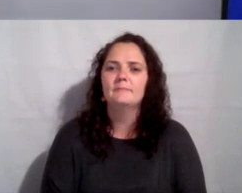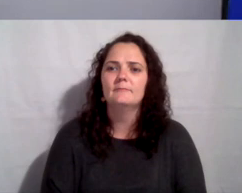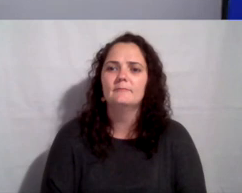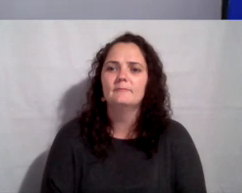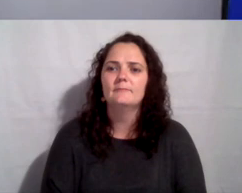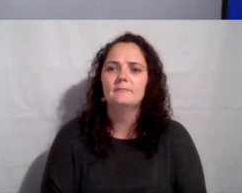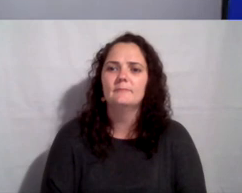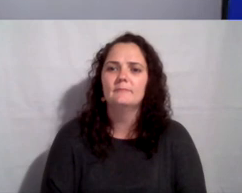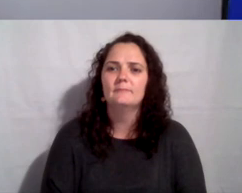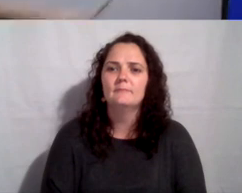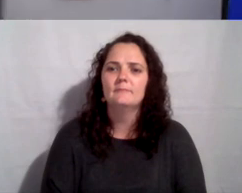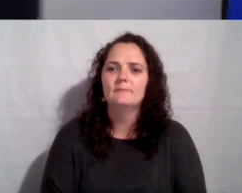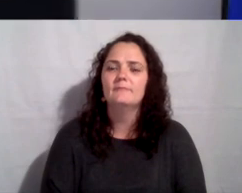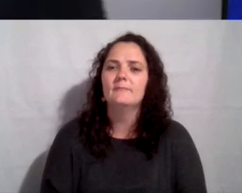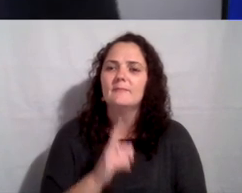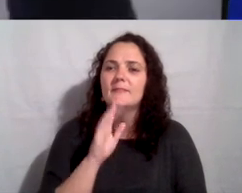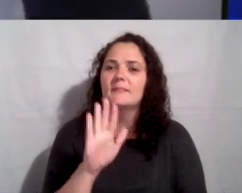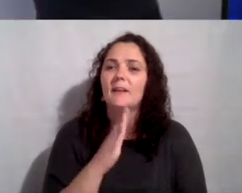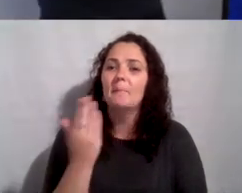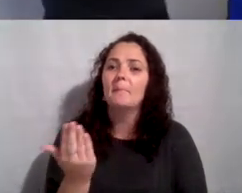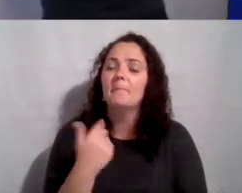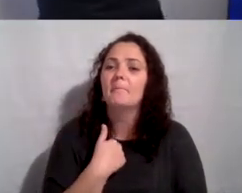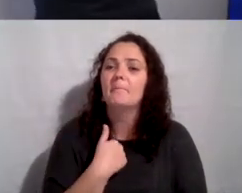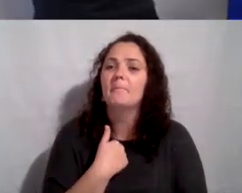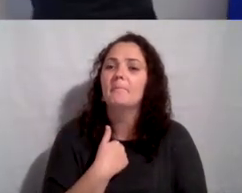just I’ll just flip this one over if that ink didn't bleed through too much